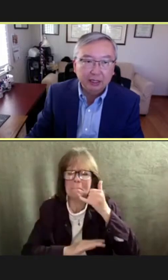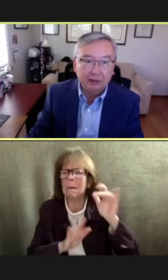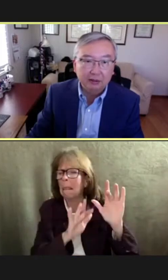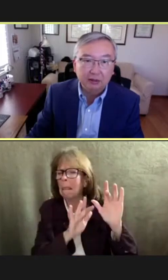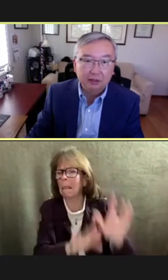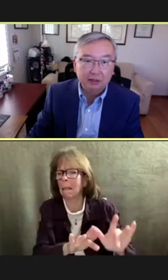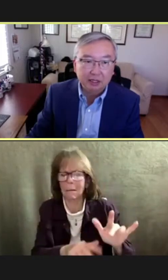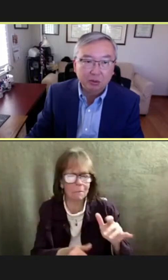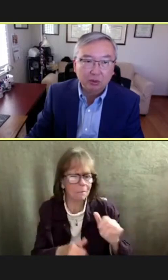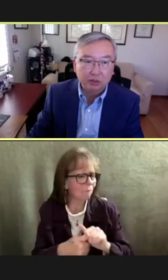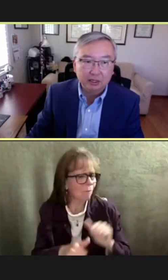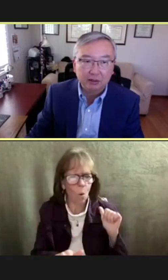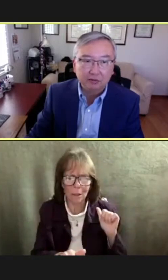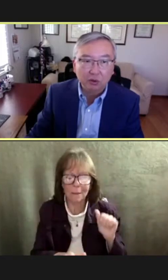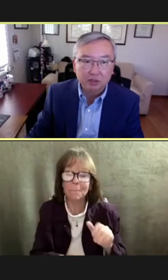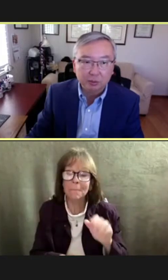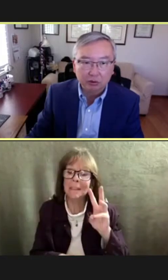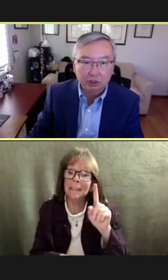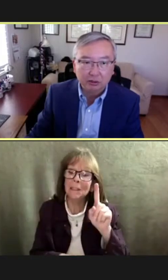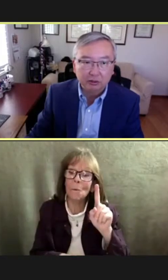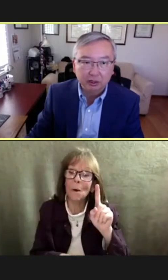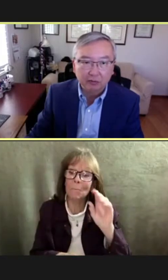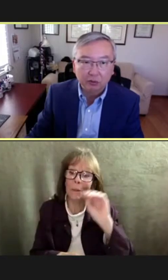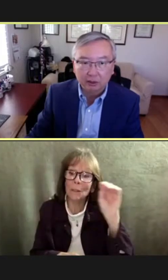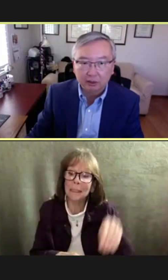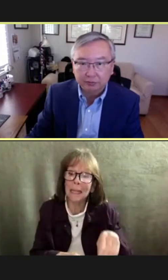and 61% voicemail generally avoided